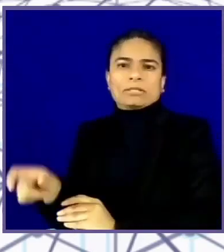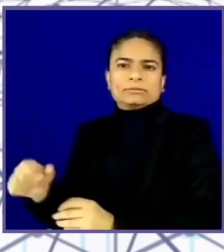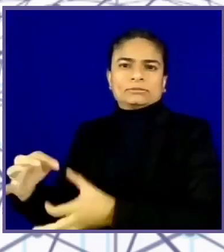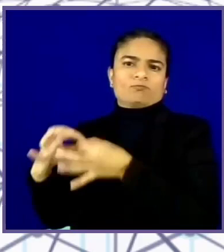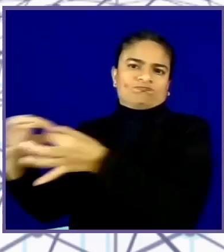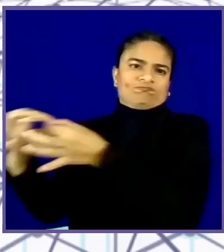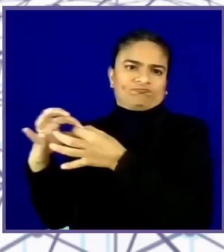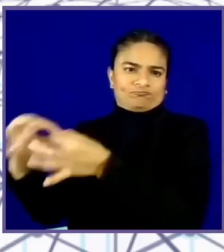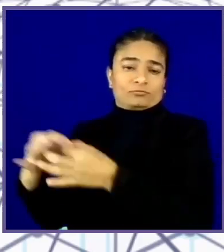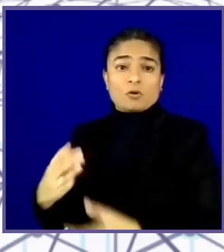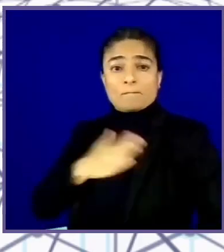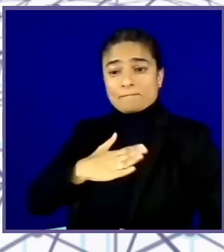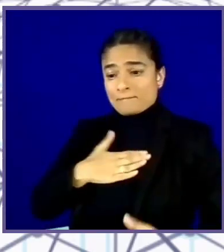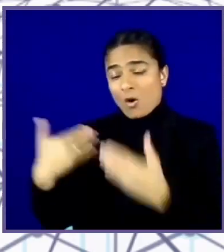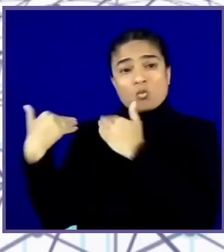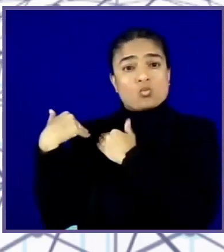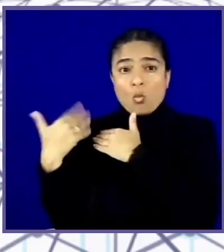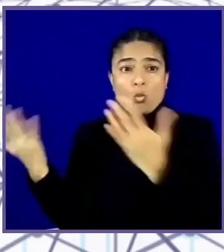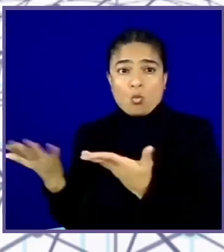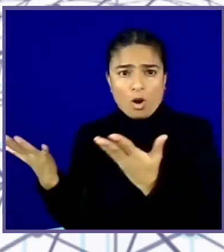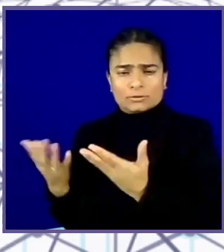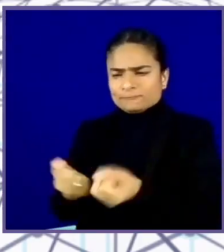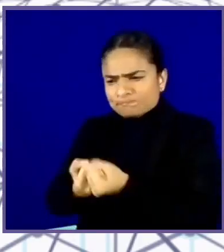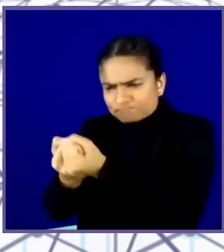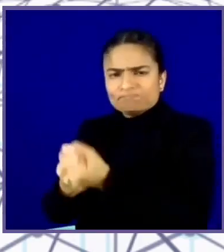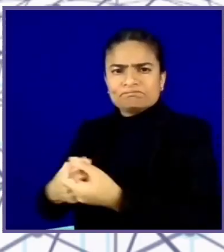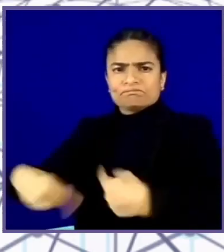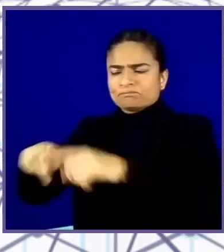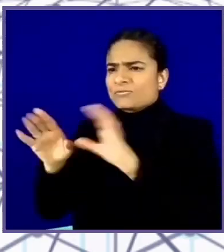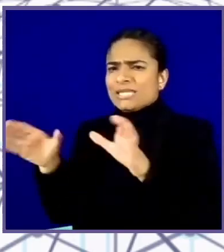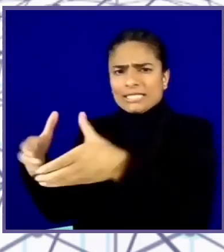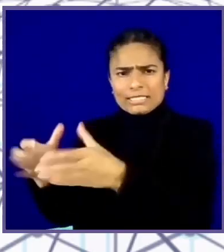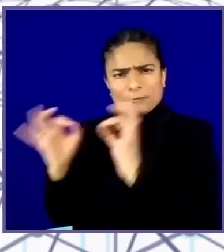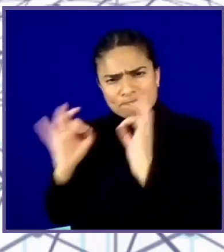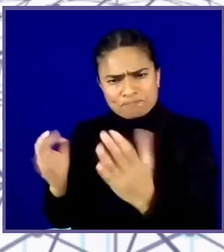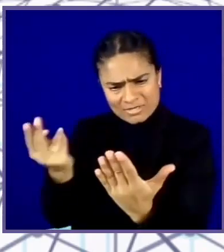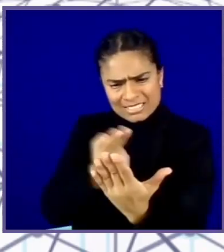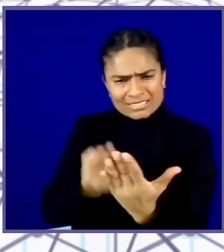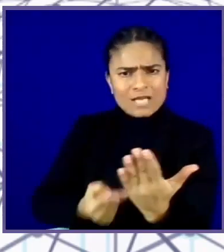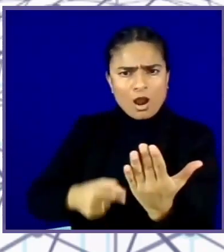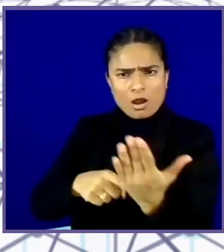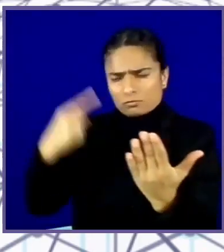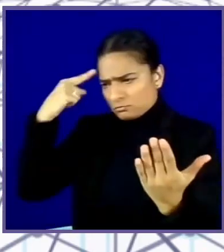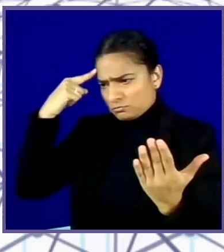in keeping with the person's priorities, their real goals and desired outcomes they want